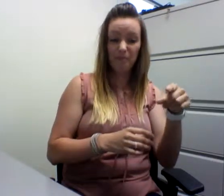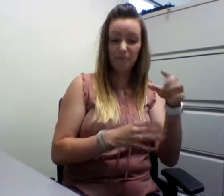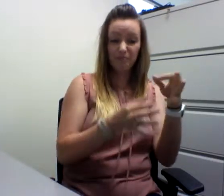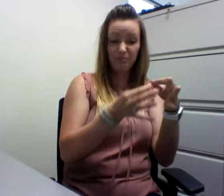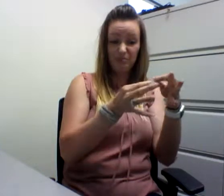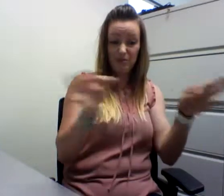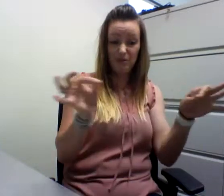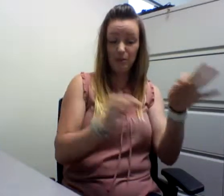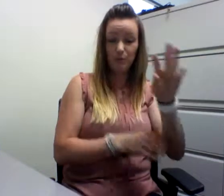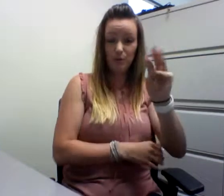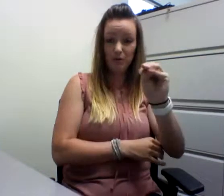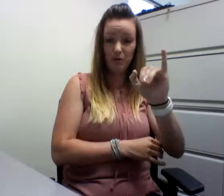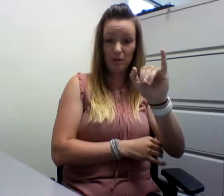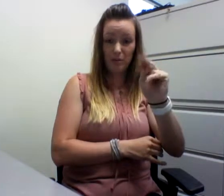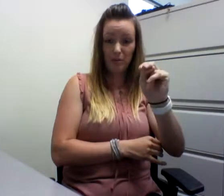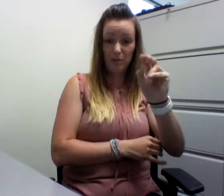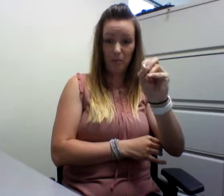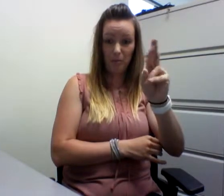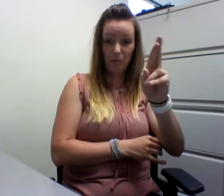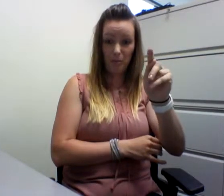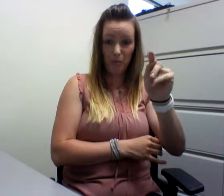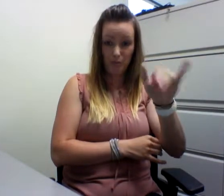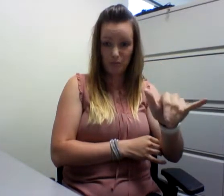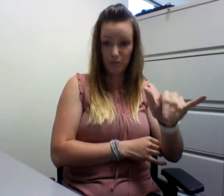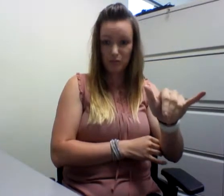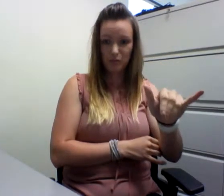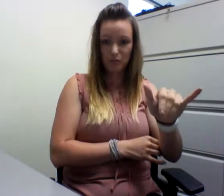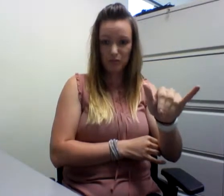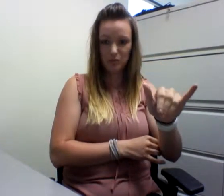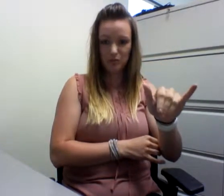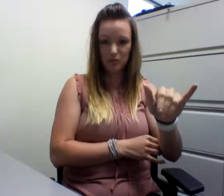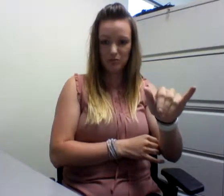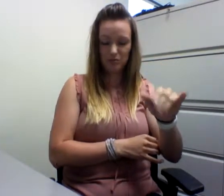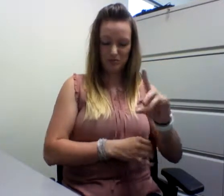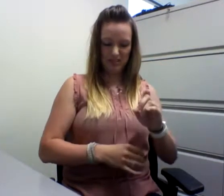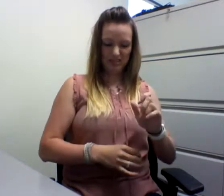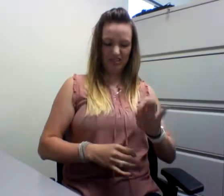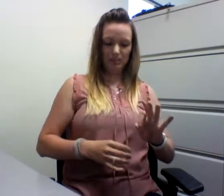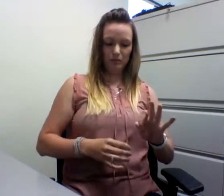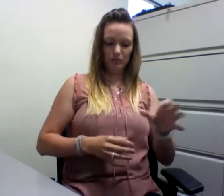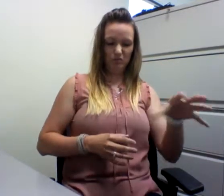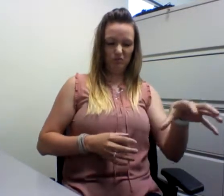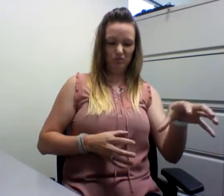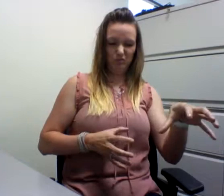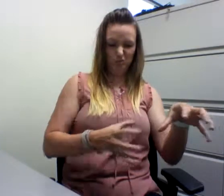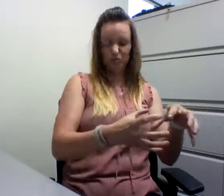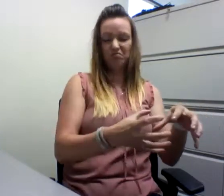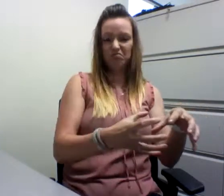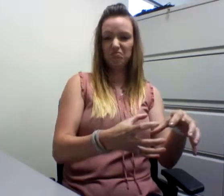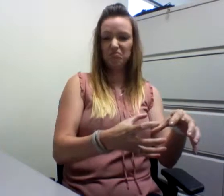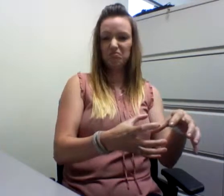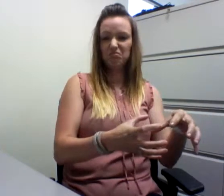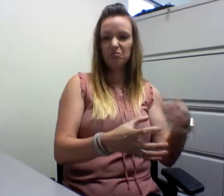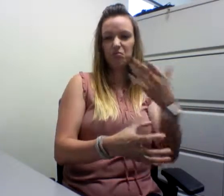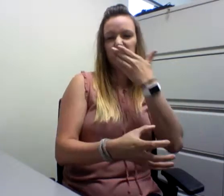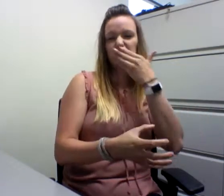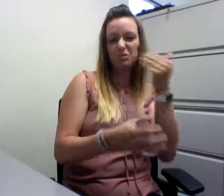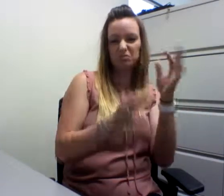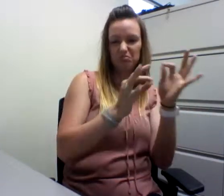the linguistic minority group is more representative of Deaf culture